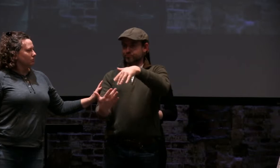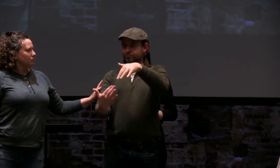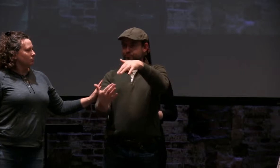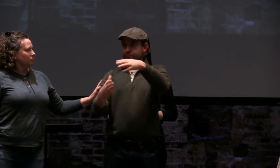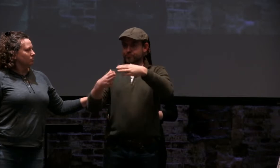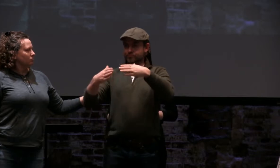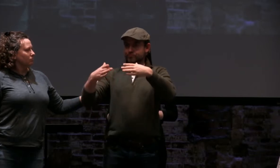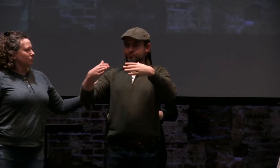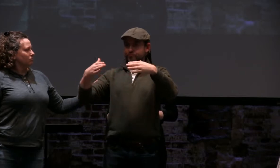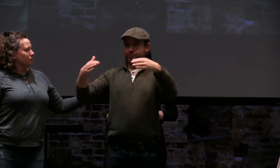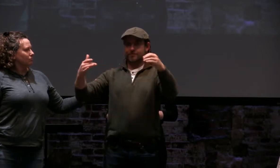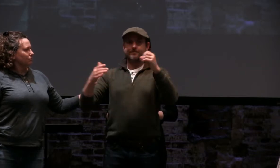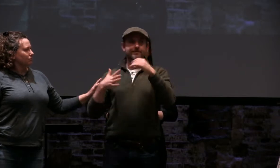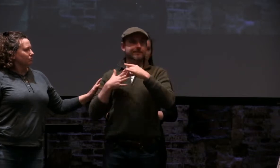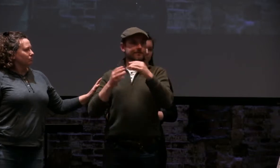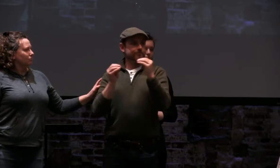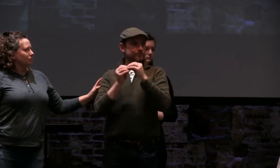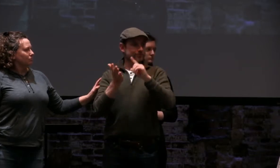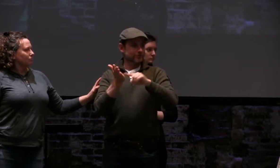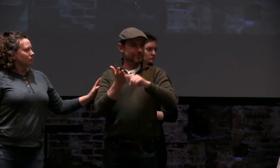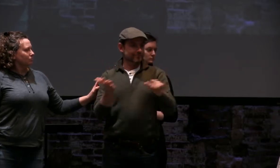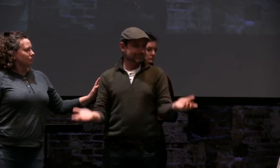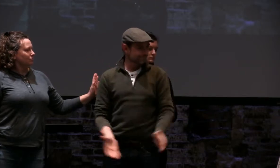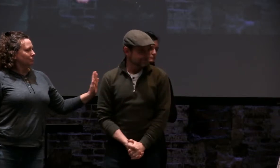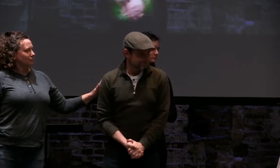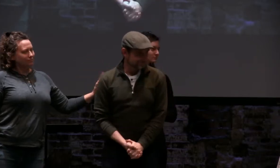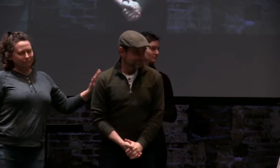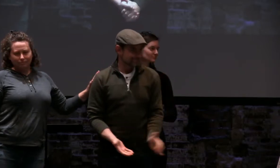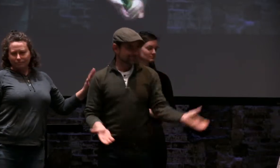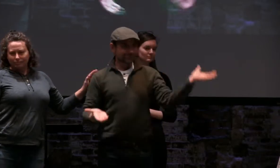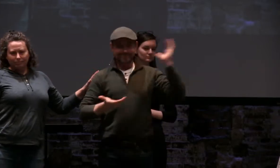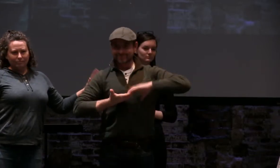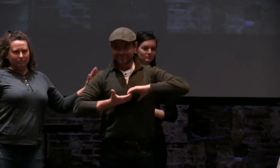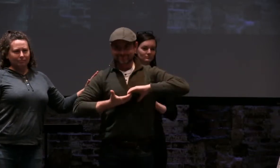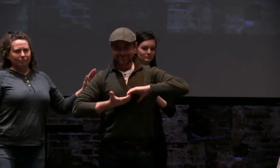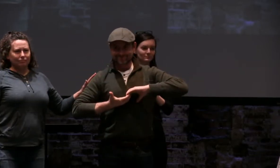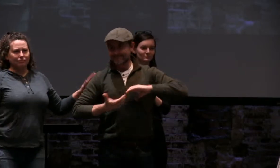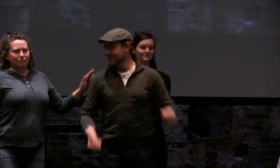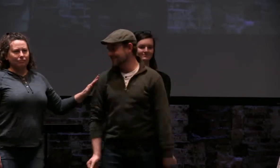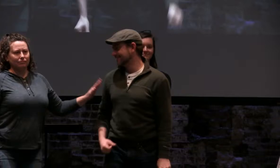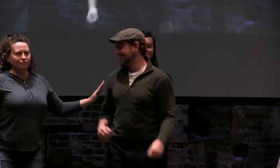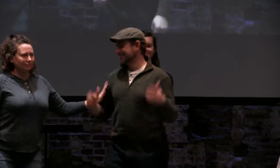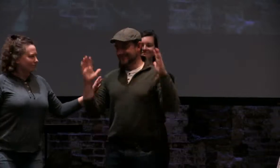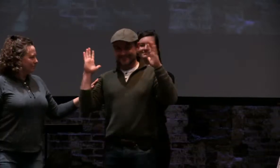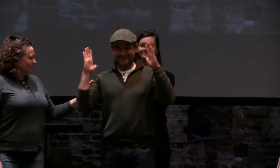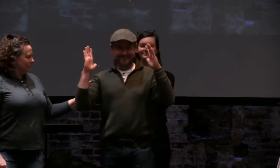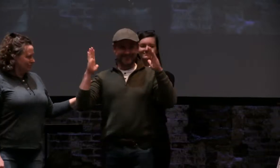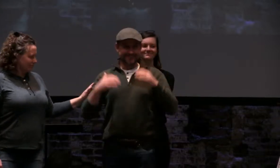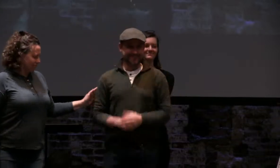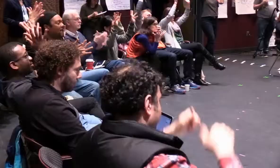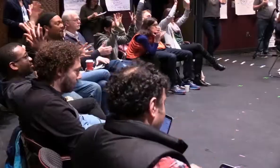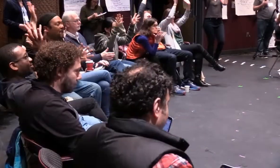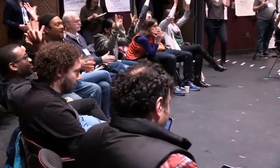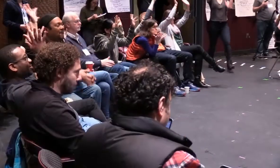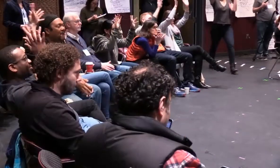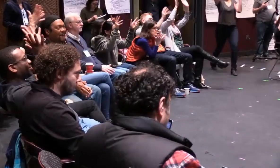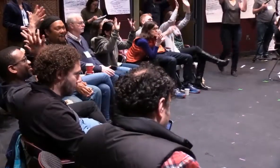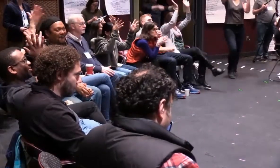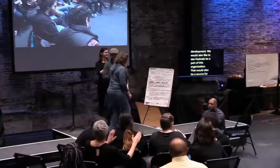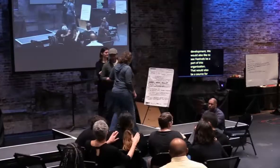That would also be a source for revenue to continue to grow our National Deaf Theater Society.